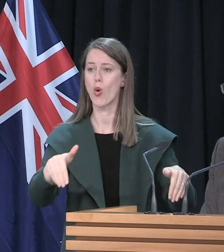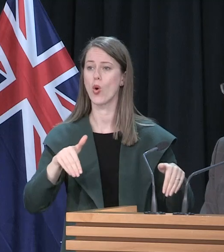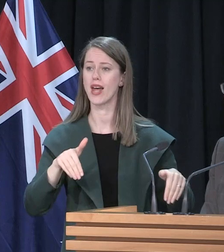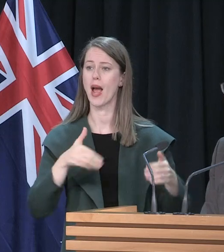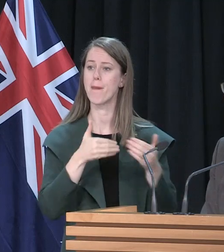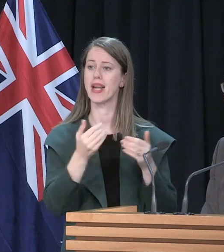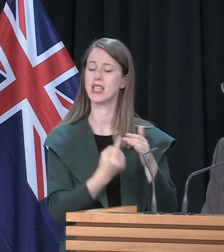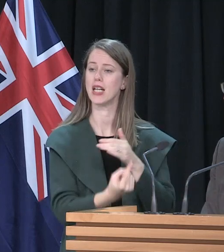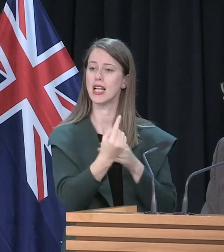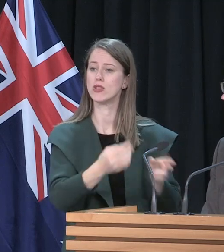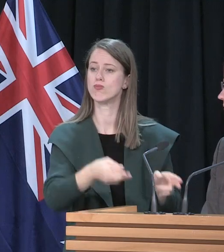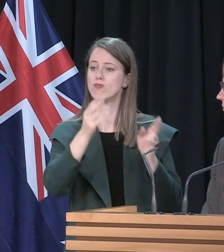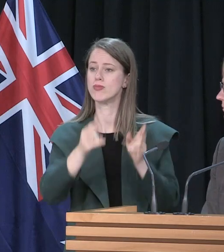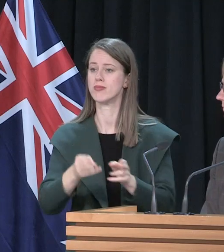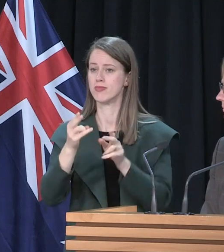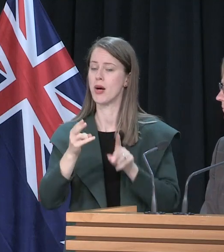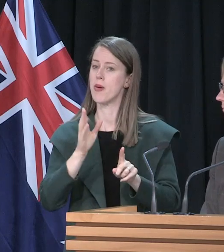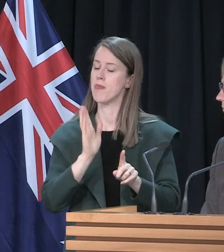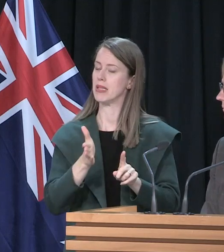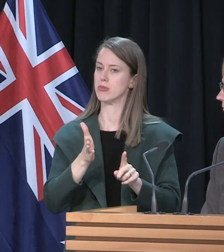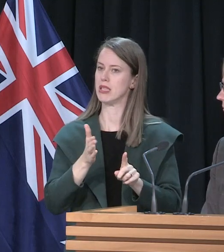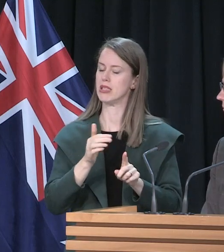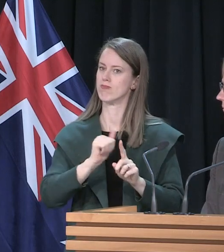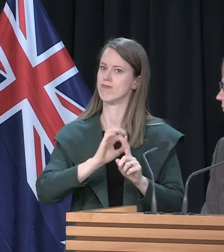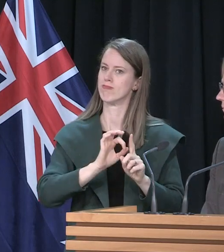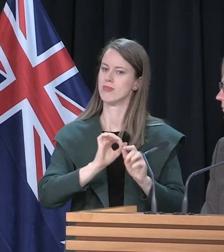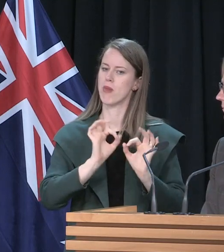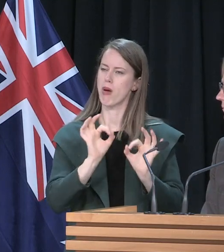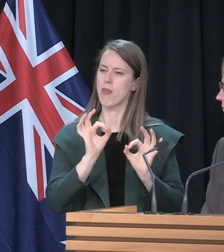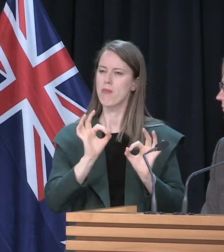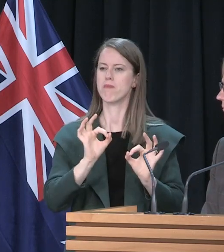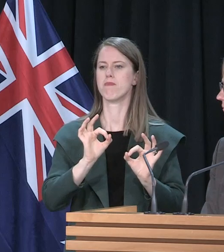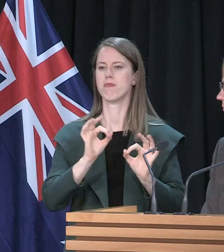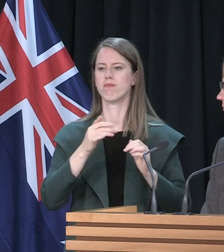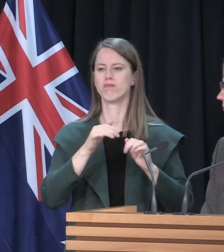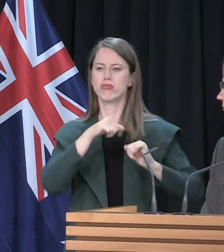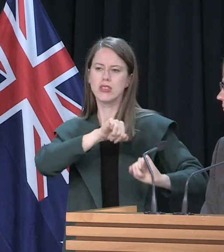Minister said, we do need to ensure that our border and our